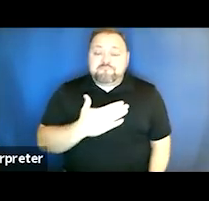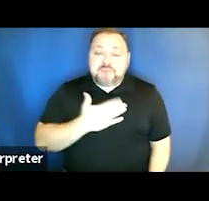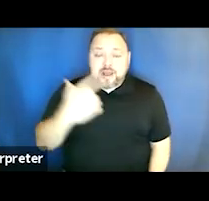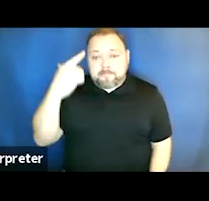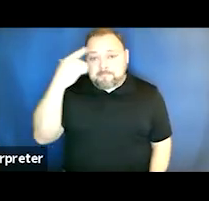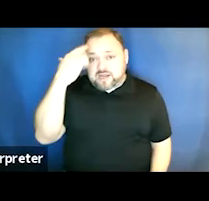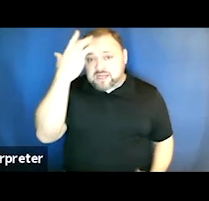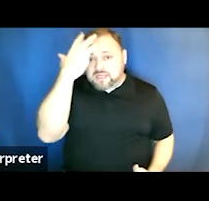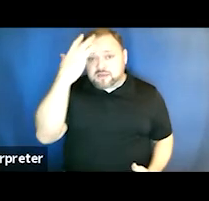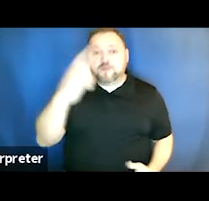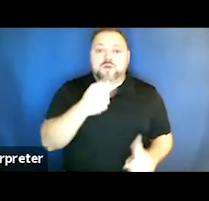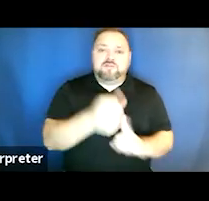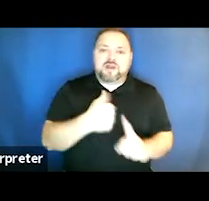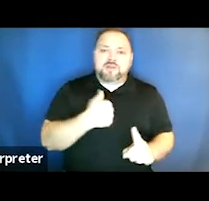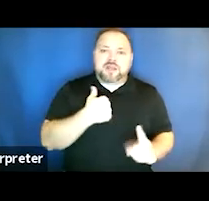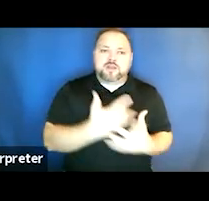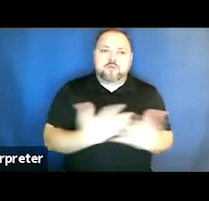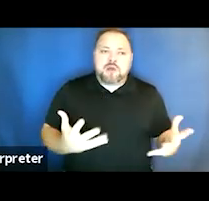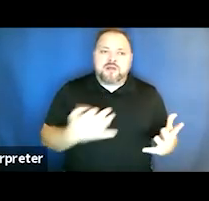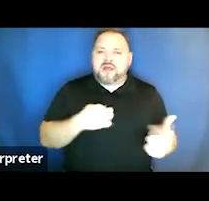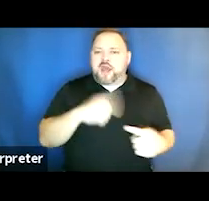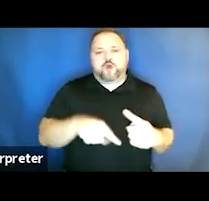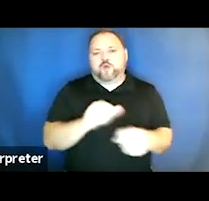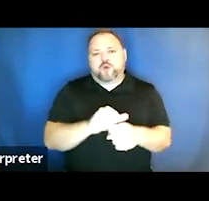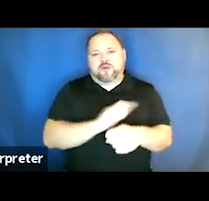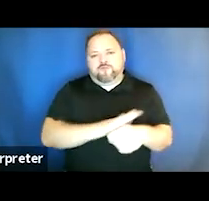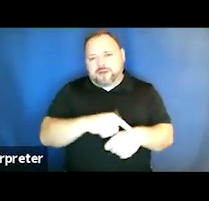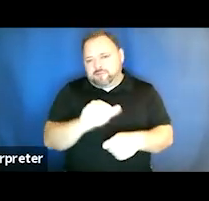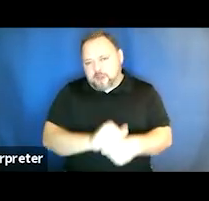was affecting me to the point where I couldn't work a full-time job,